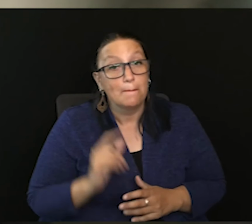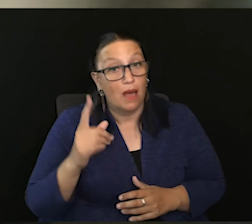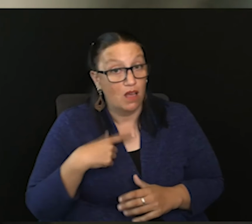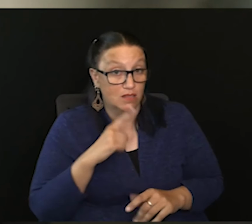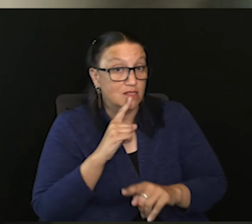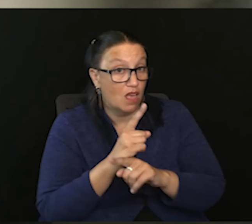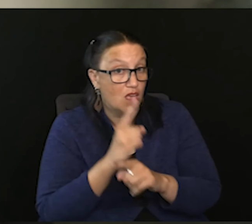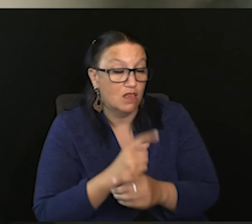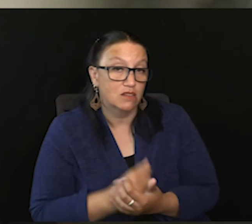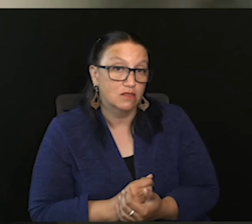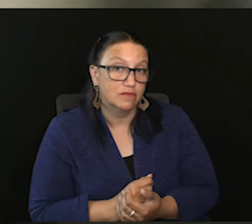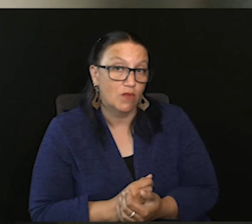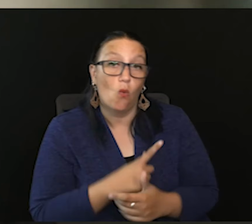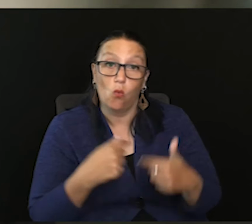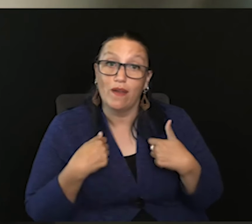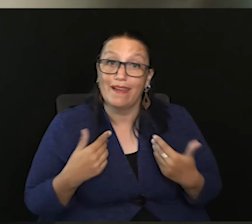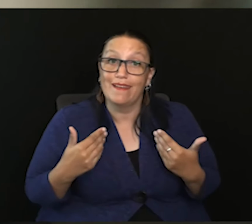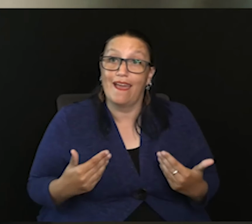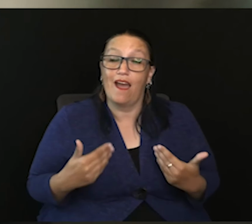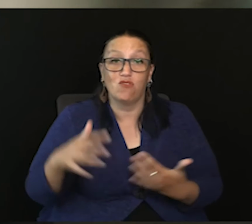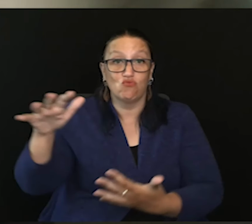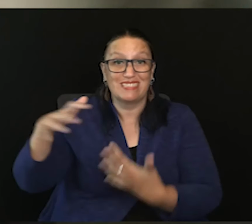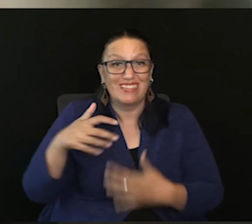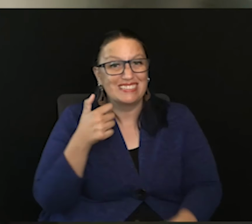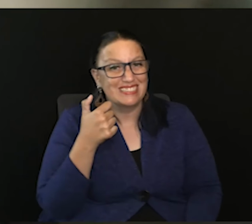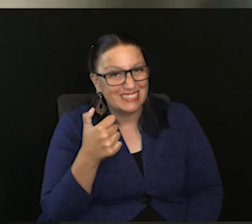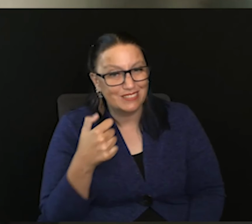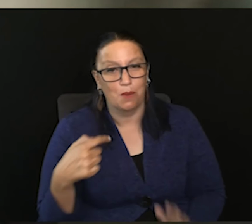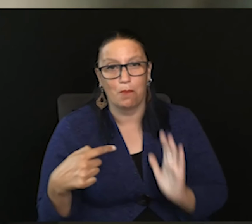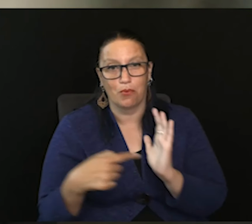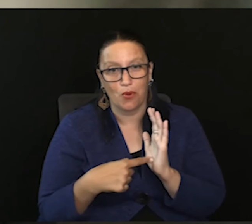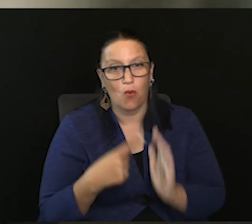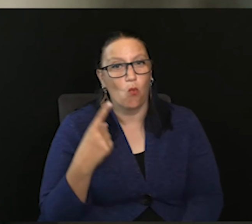But I would make this point that we've now received over 6.1